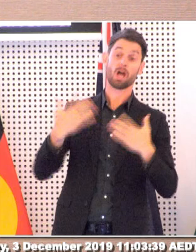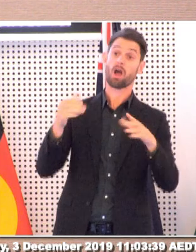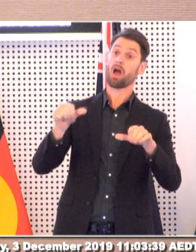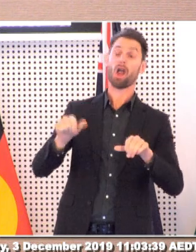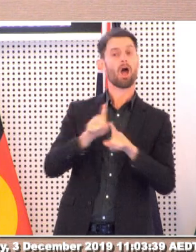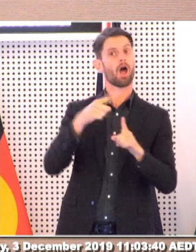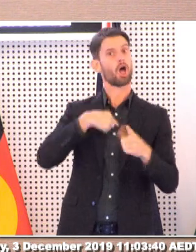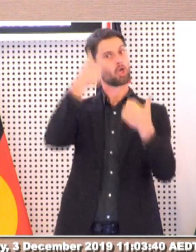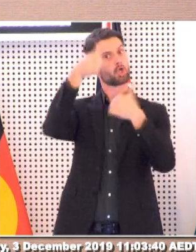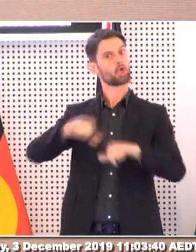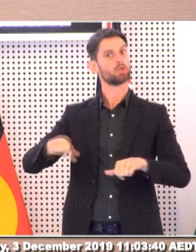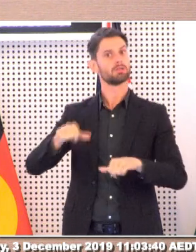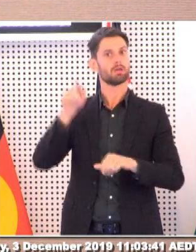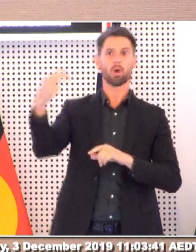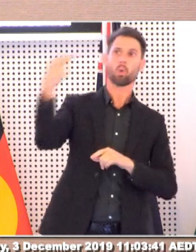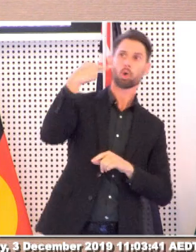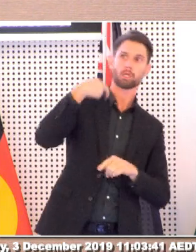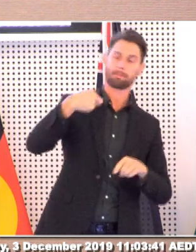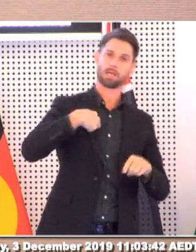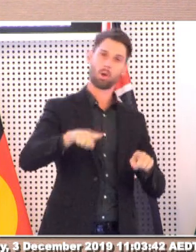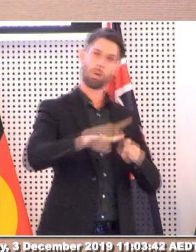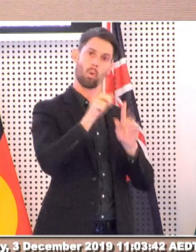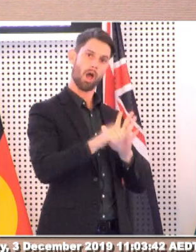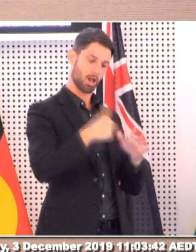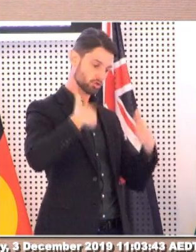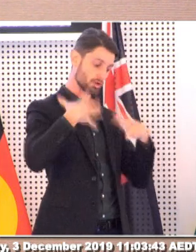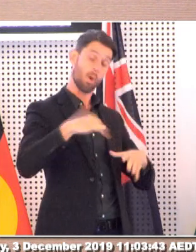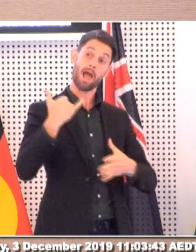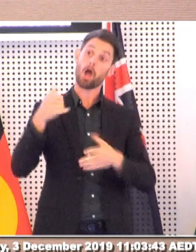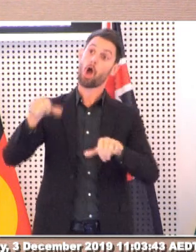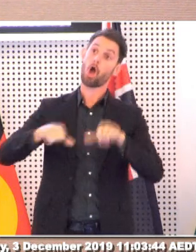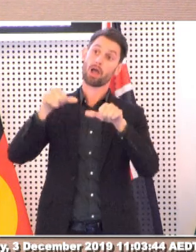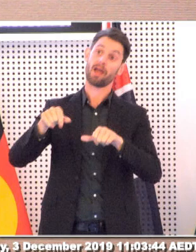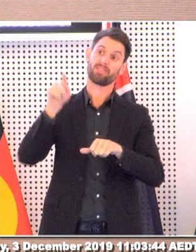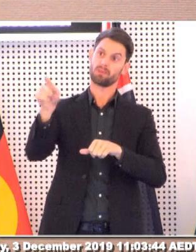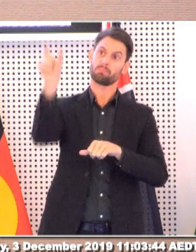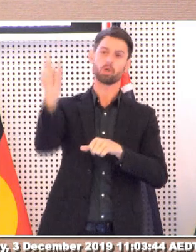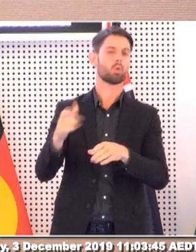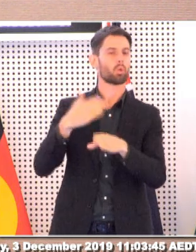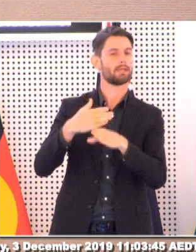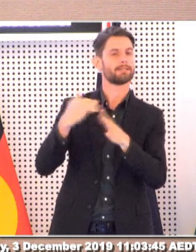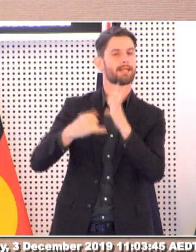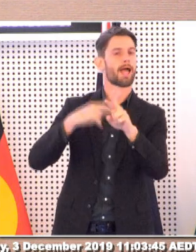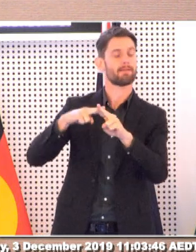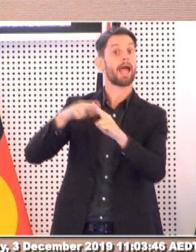while you’re getting undressed or it’s okay for the staff member to help you get dressed, or it’s okay for the staff member to put you on the toilet,